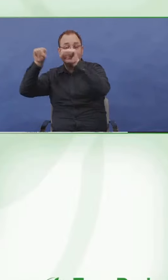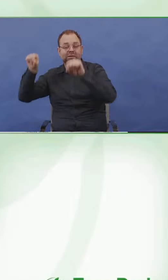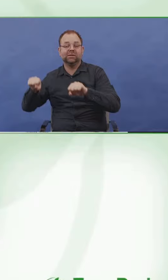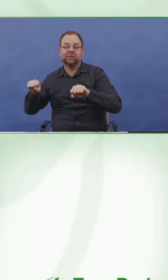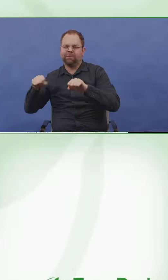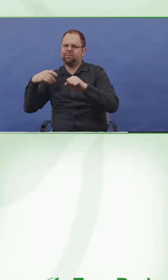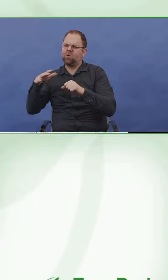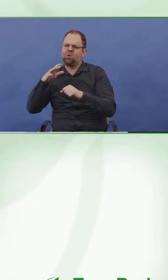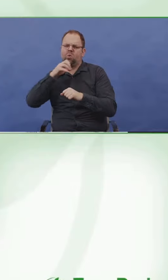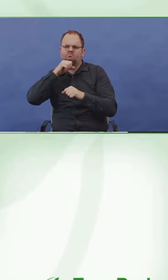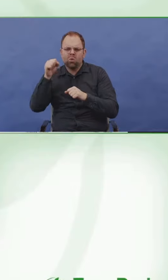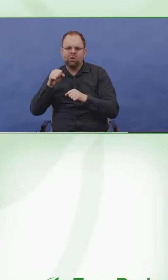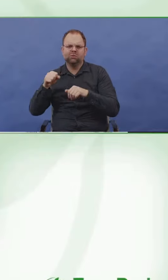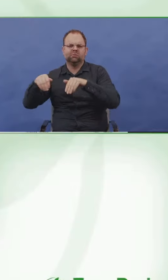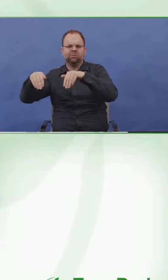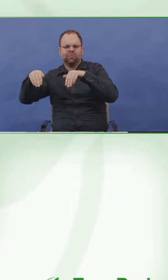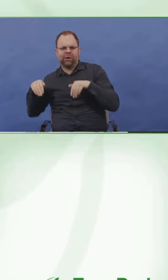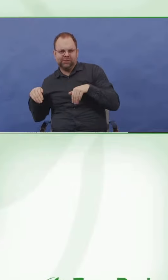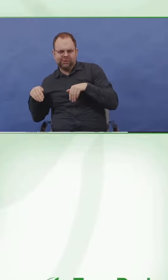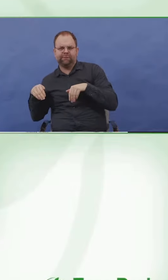So we need to ensure that persons with disabilities are at the table,